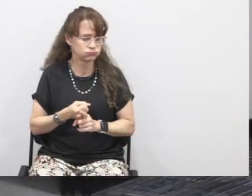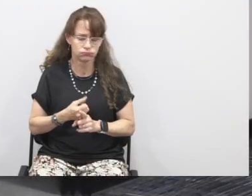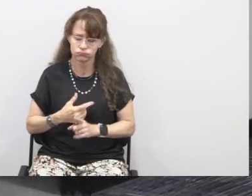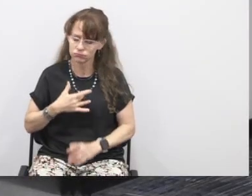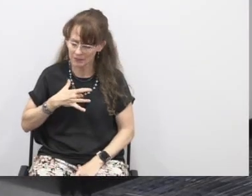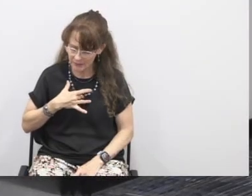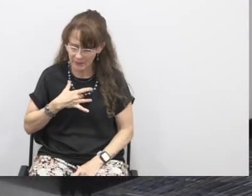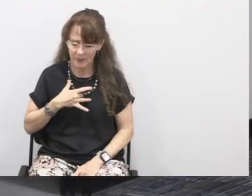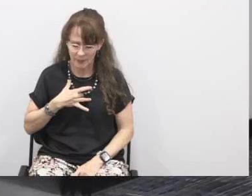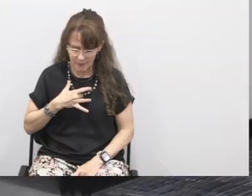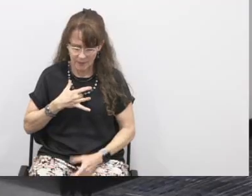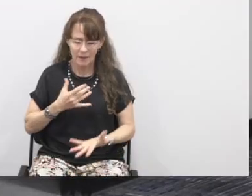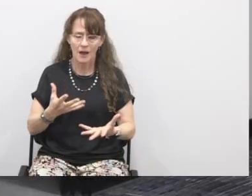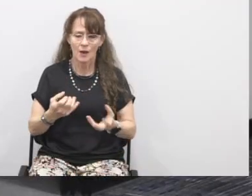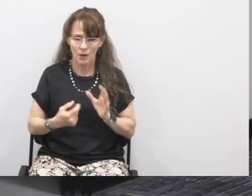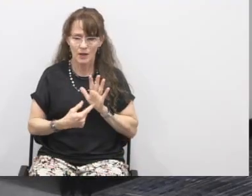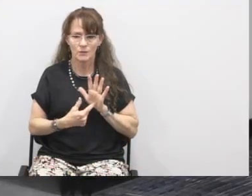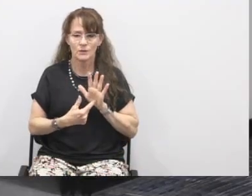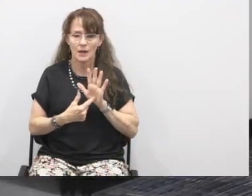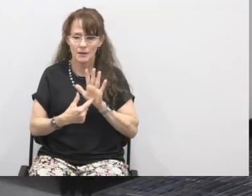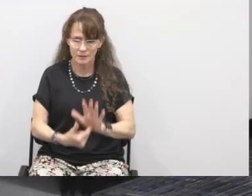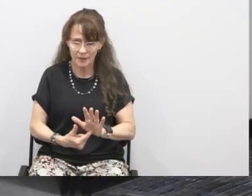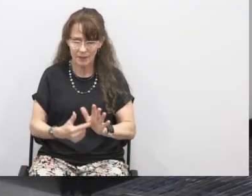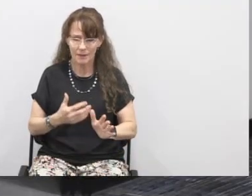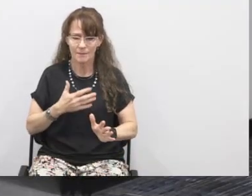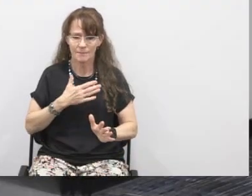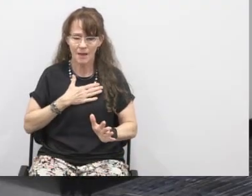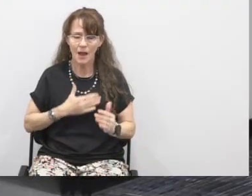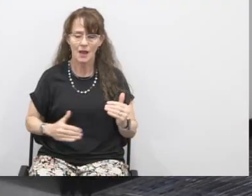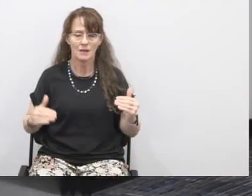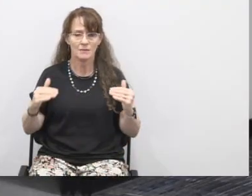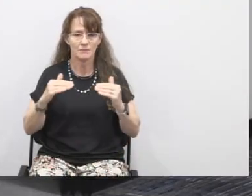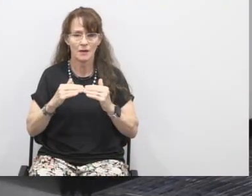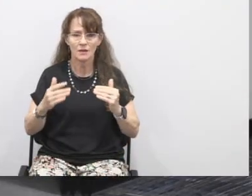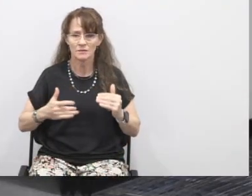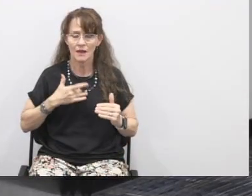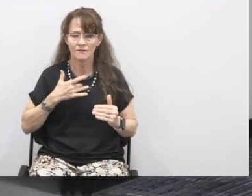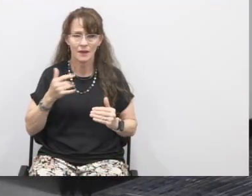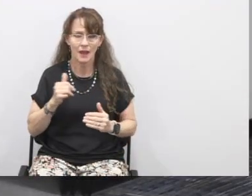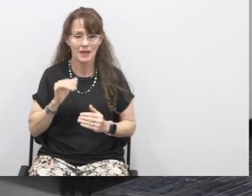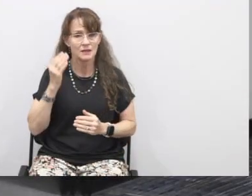I just wanted to represent, you know, my peers. And I felt like, you know, I,